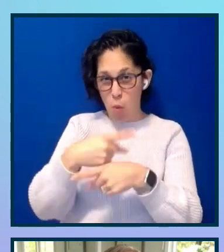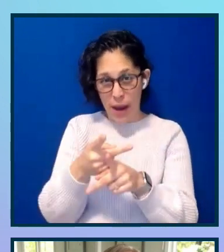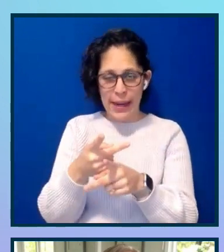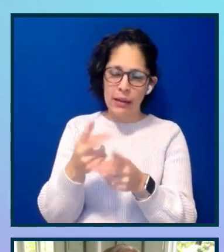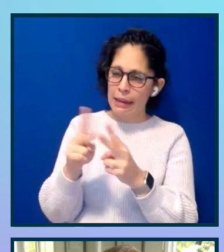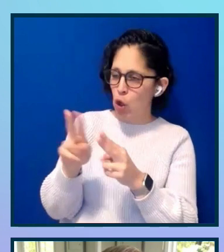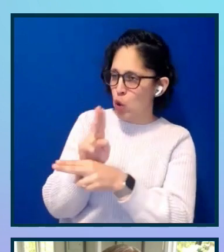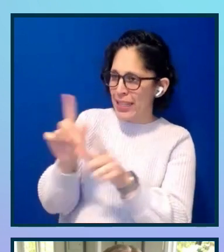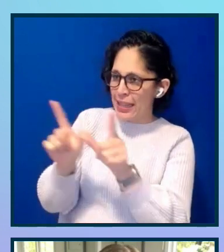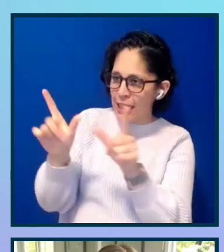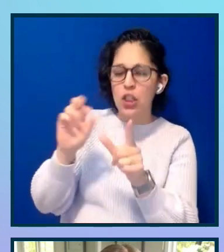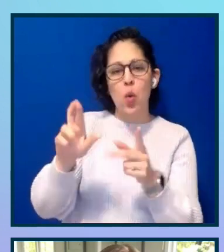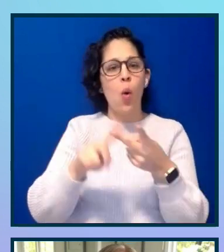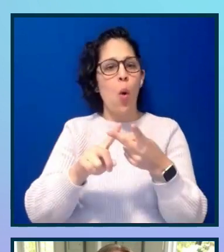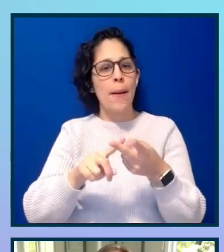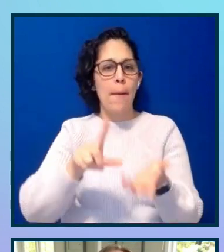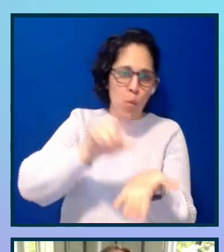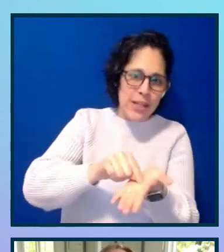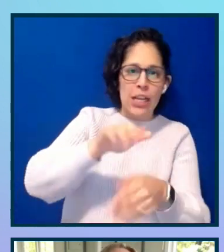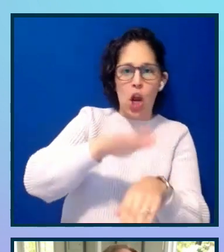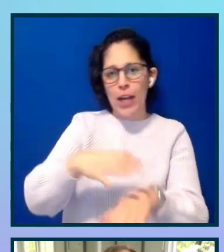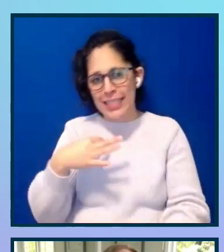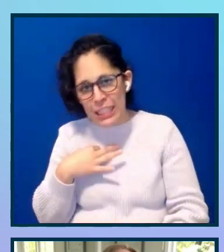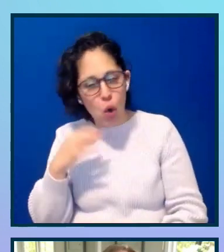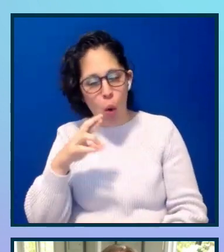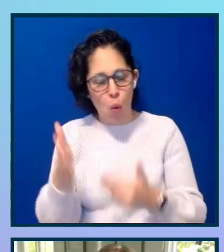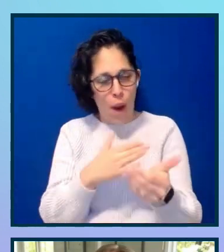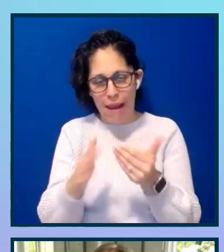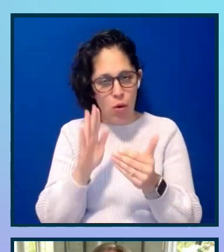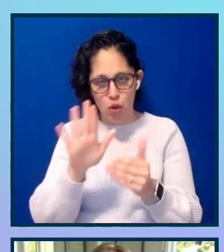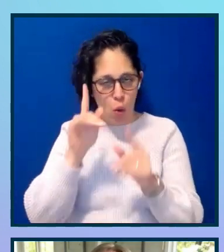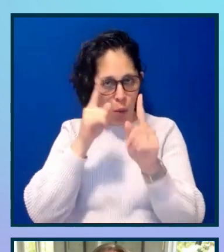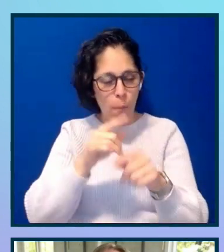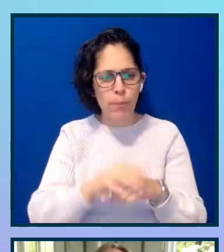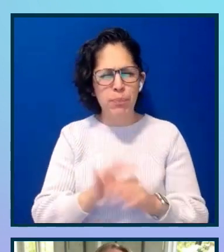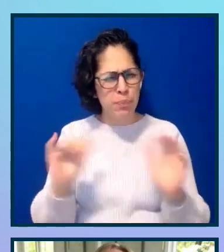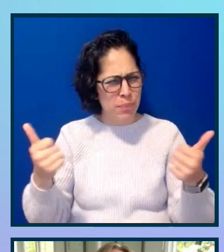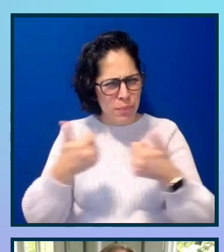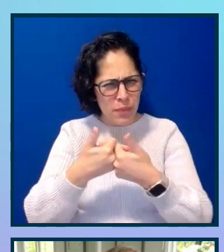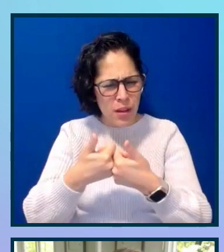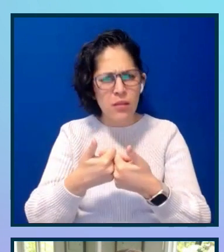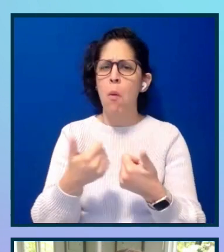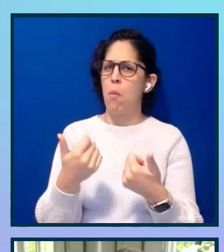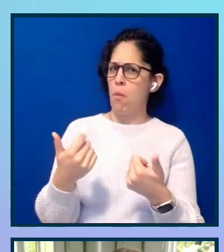or putting this on a T-shirt or whatever. So, really, the challenge here is what happens when you go into a new market?